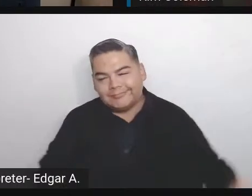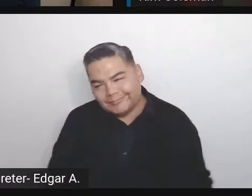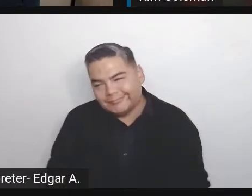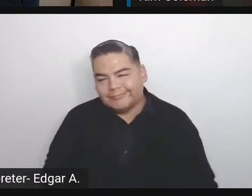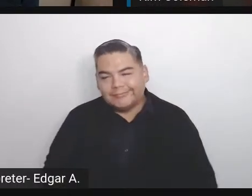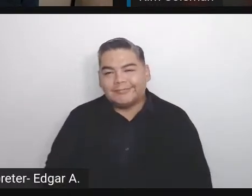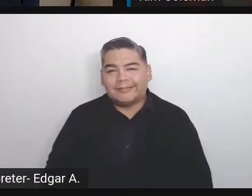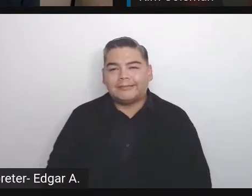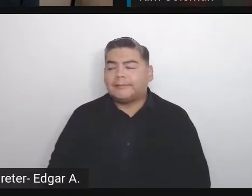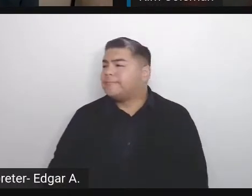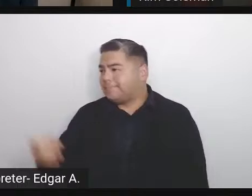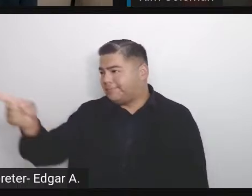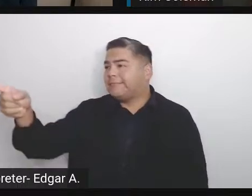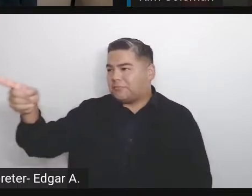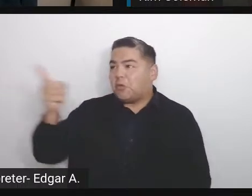Can cause a bigger tragedy.